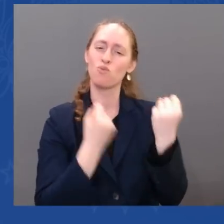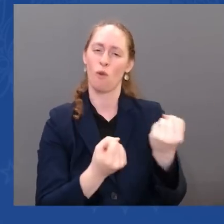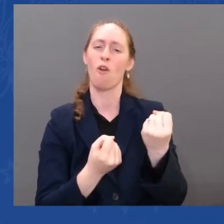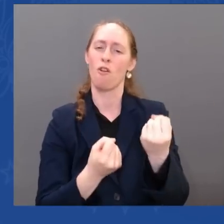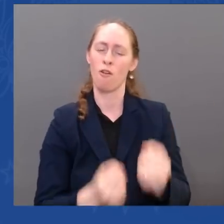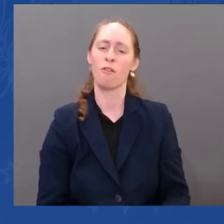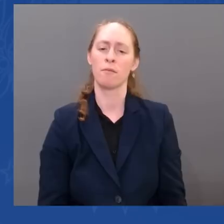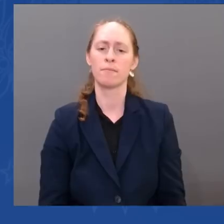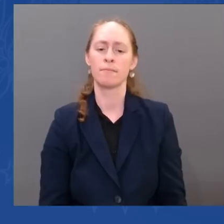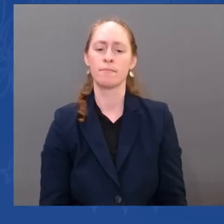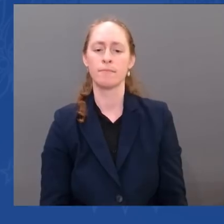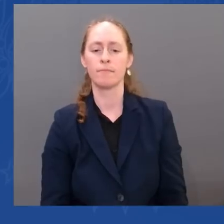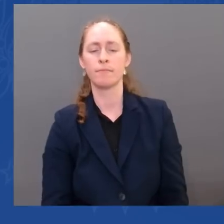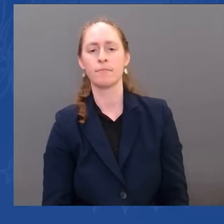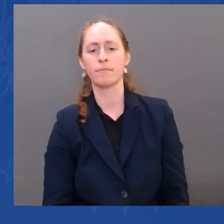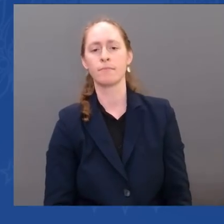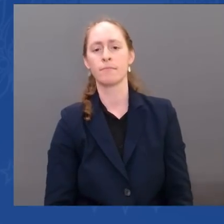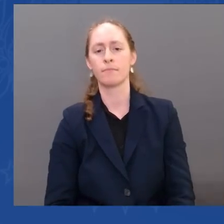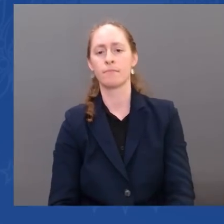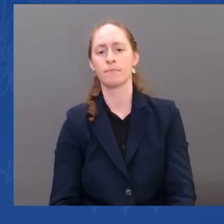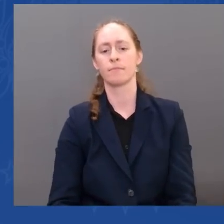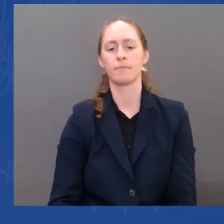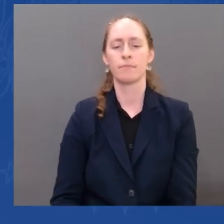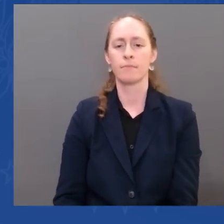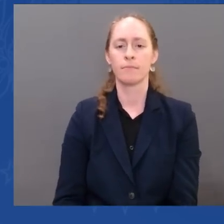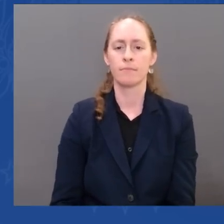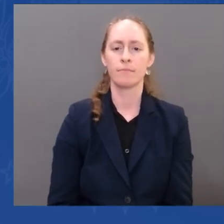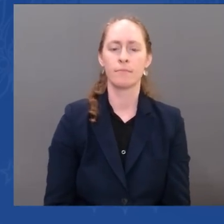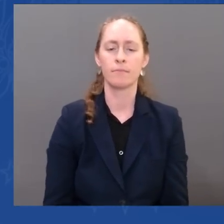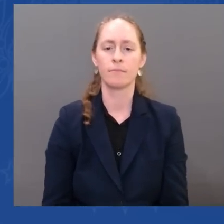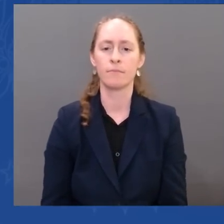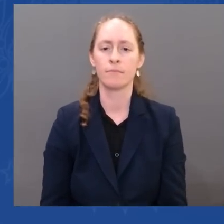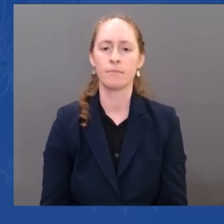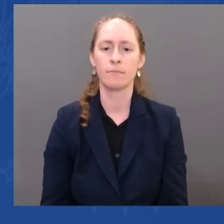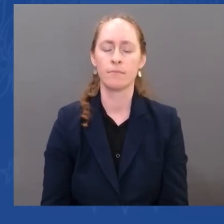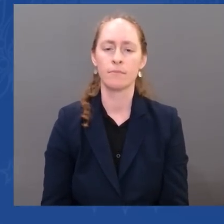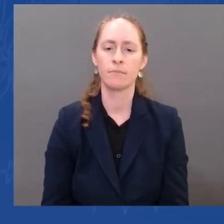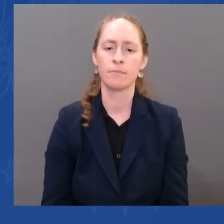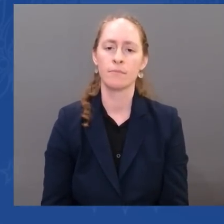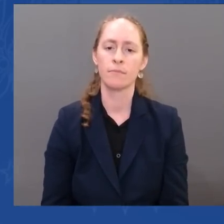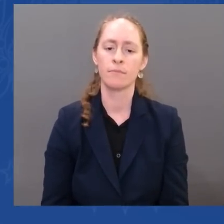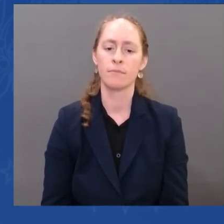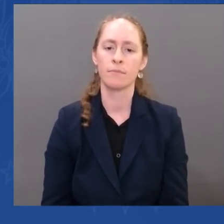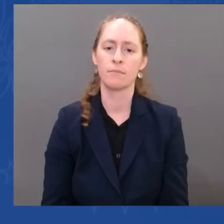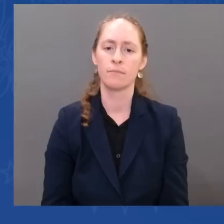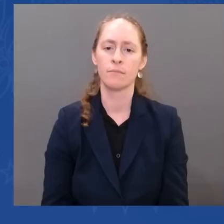that became the poster boy of European financial crisis a decade ago.